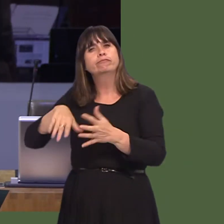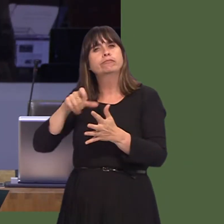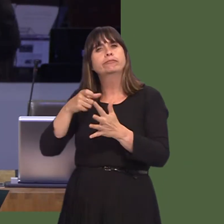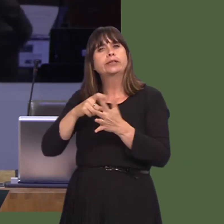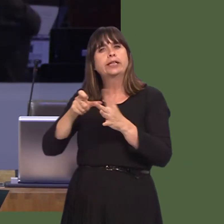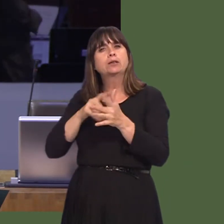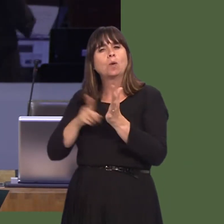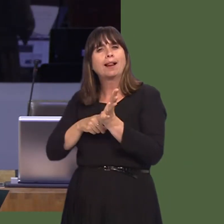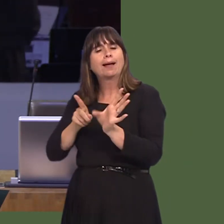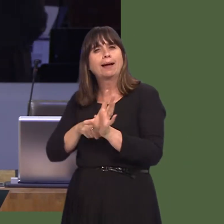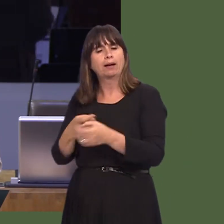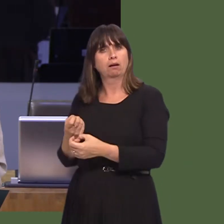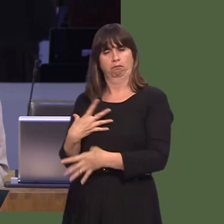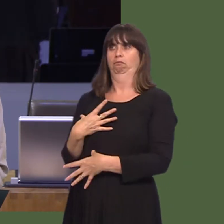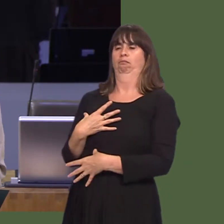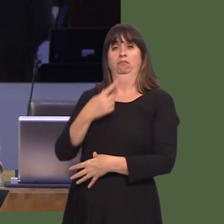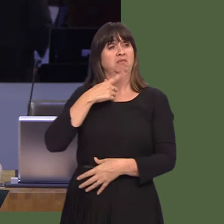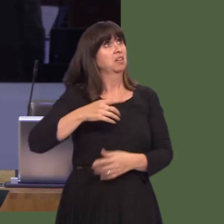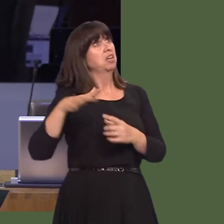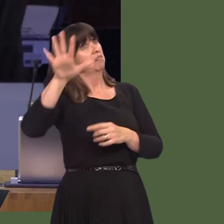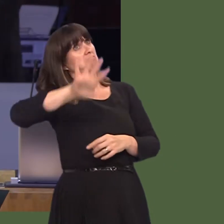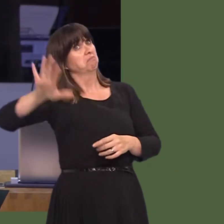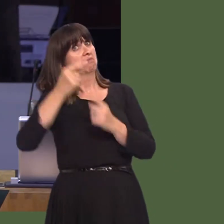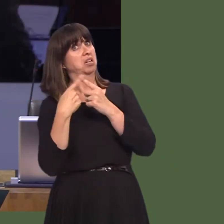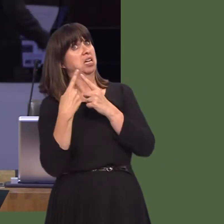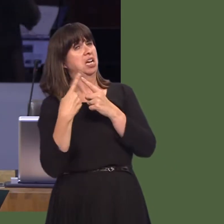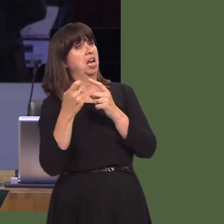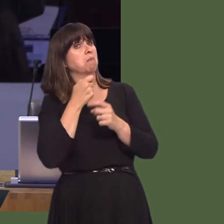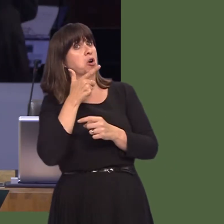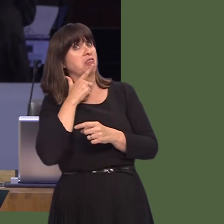that a large area of land near Merthyr Tydfil that is owned by Natural Resources Wales has